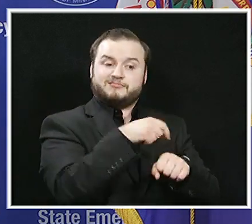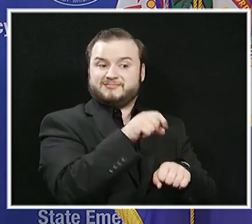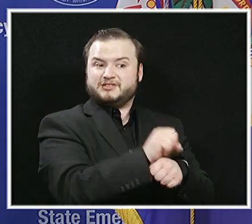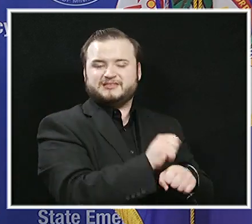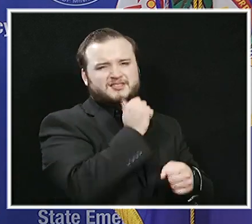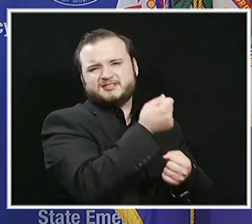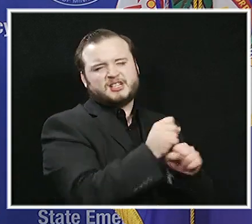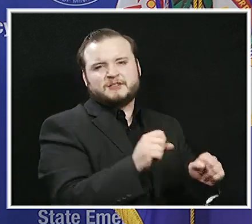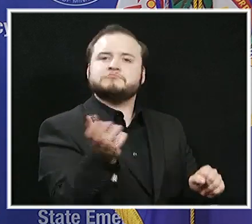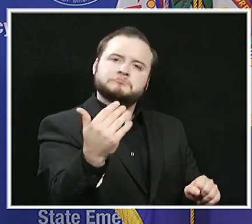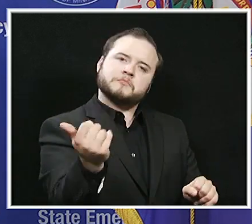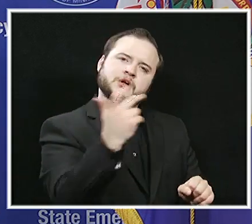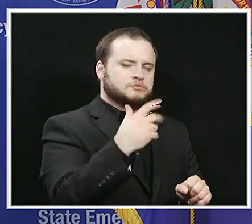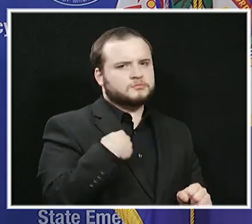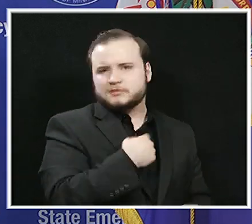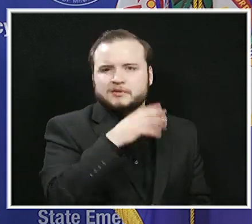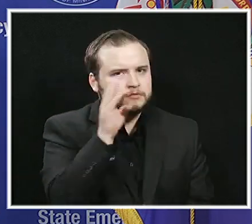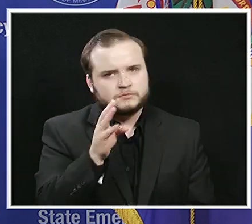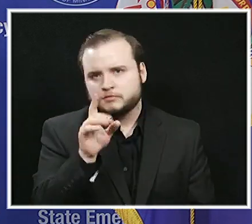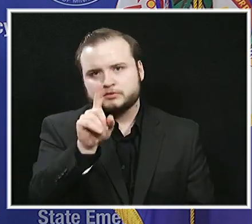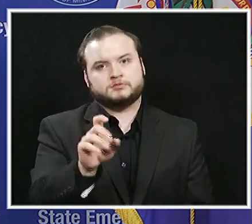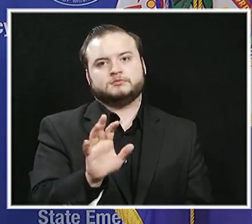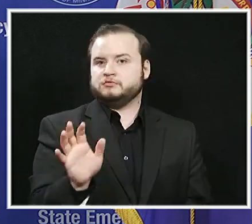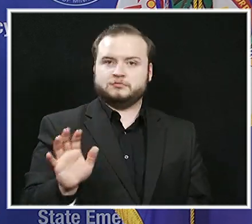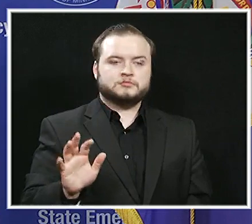workers out at JBS in Worthington, we're not going to ask them to go back into a situation that was unsafe.